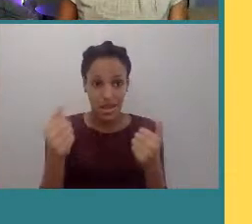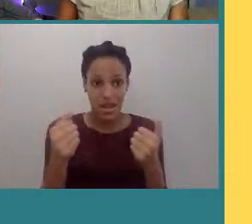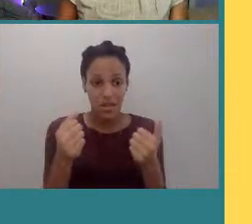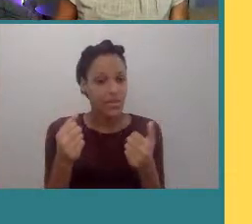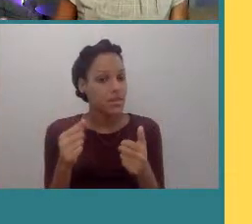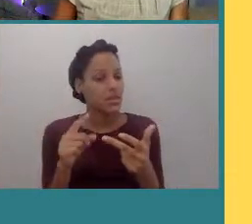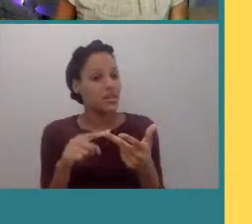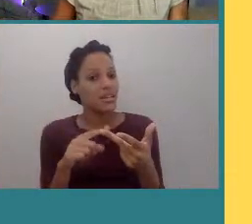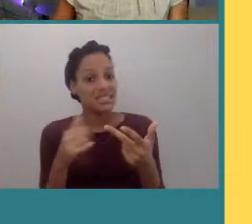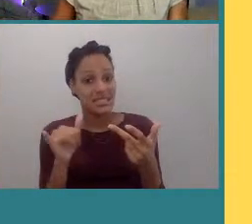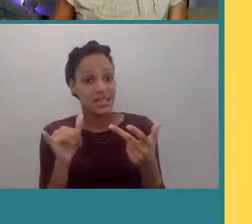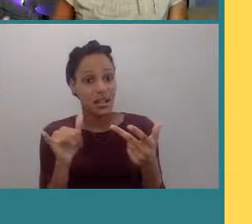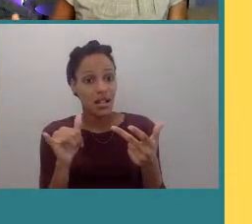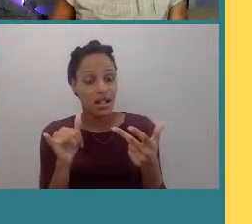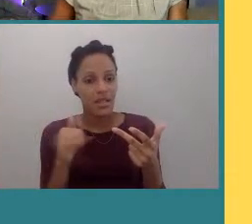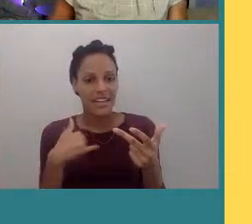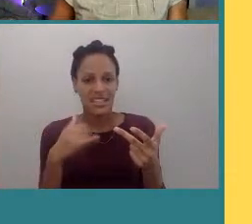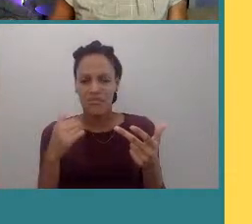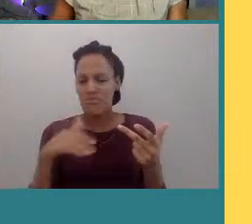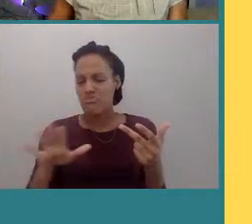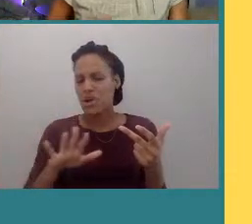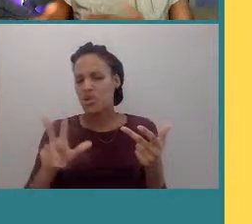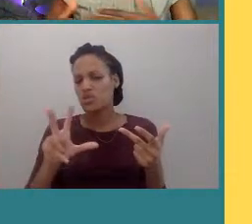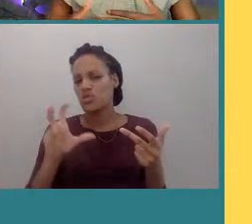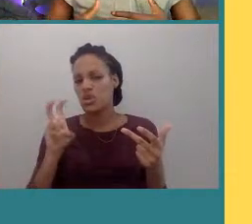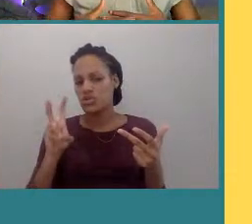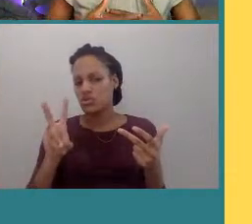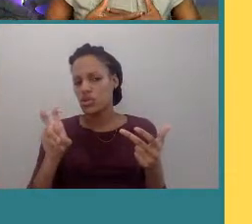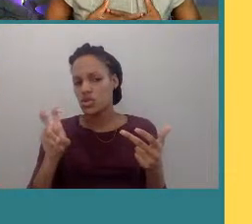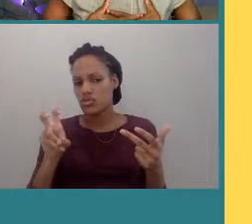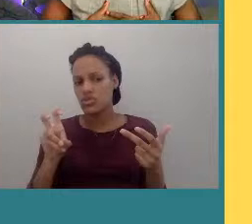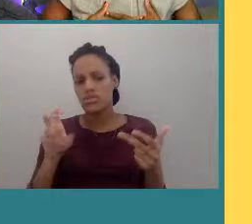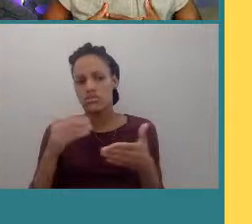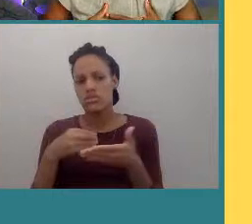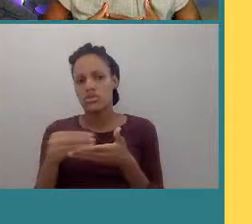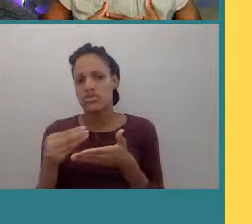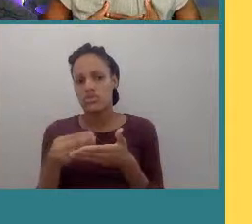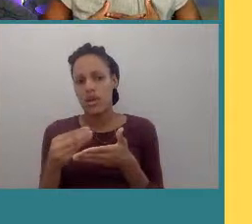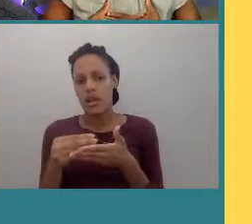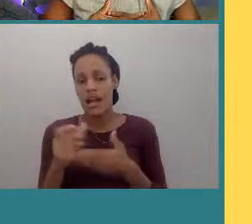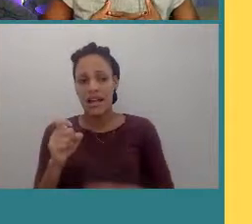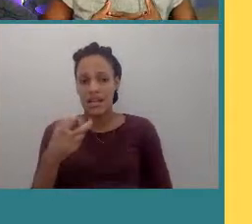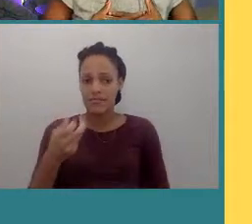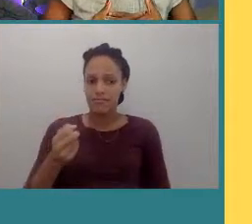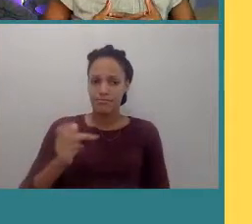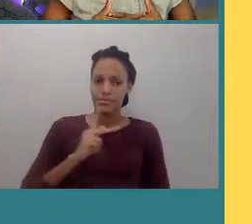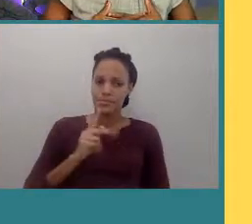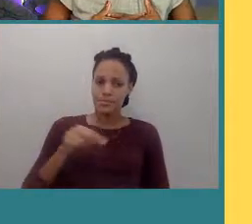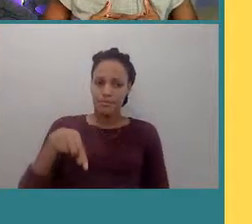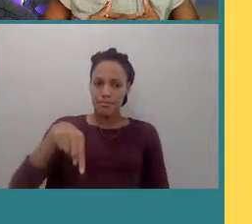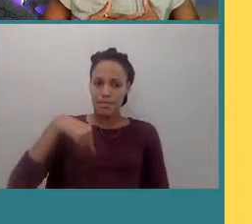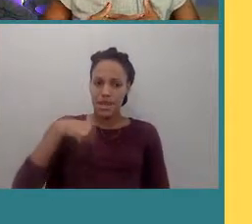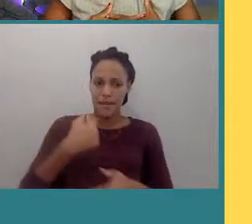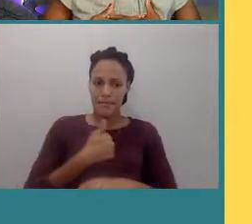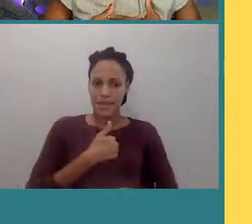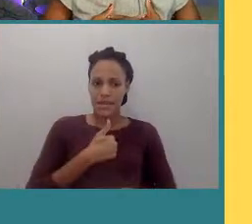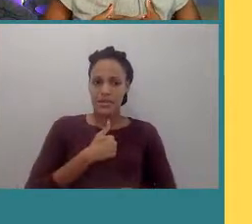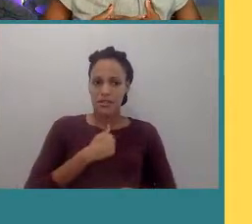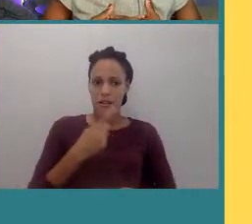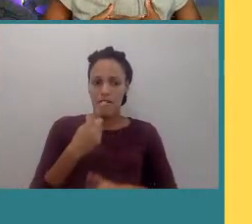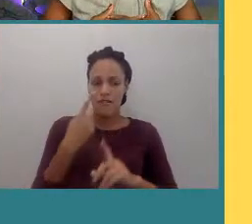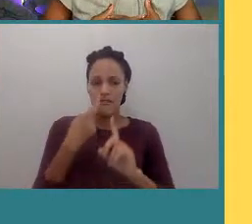things you want to do is that your peer is not afraid to send an email. And I mean that